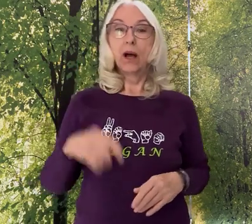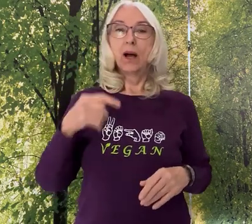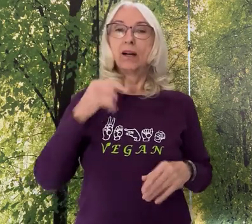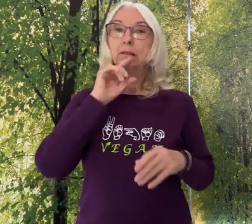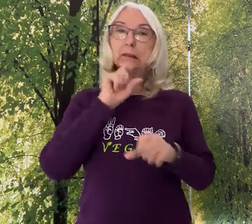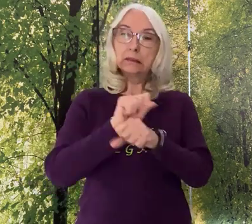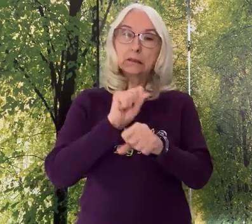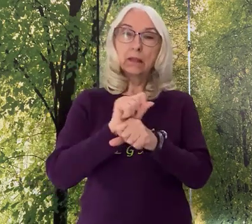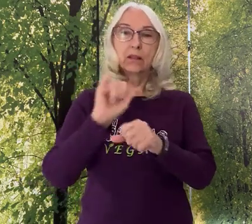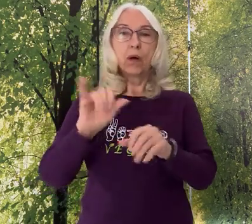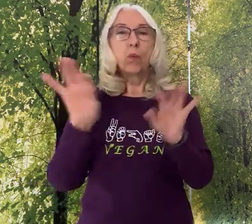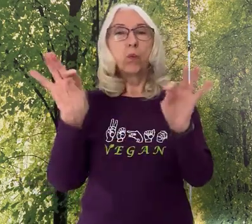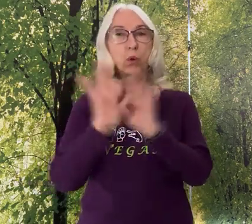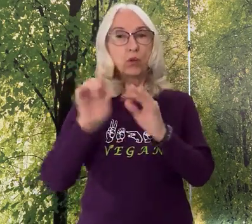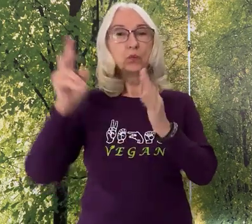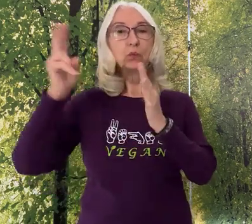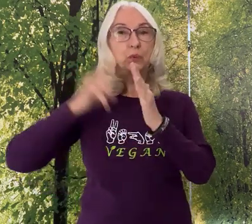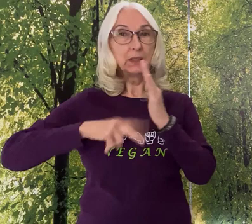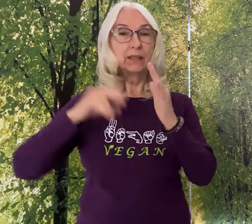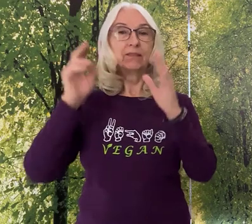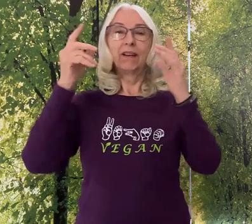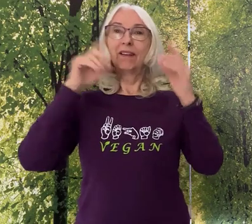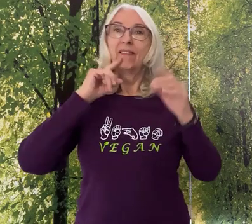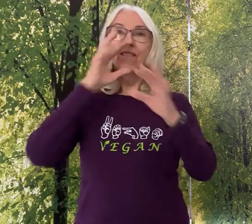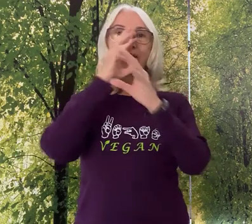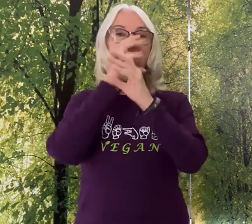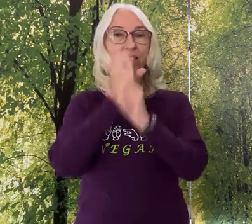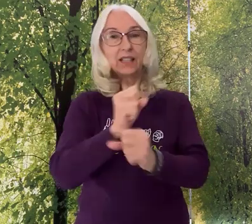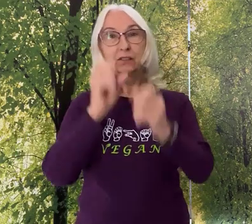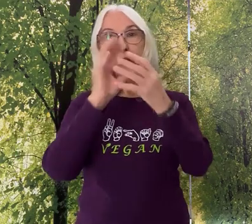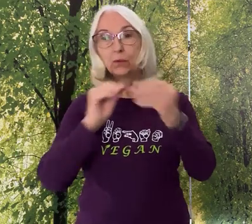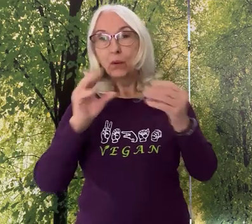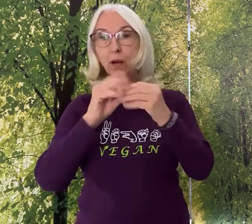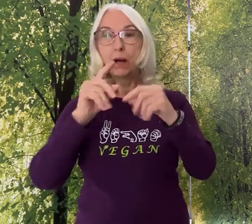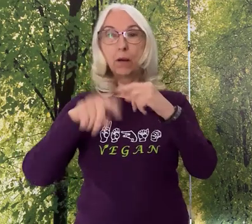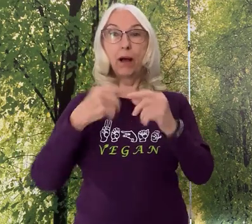It’s definitely worth the read—a fantastic story about